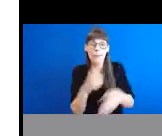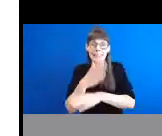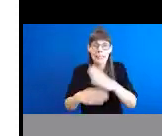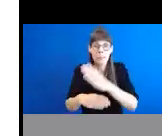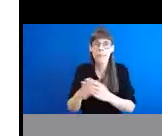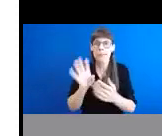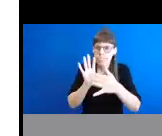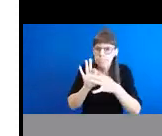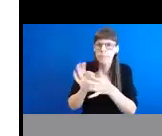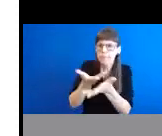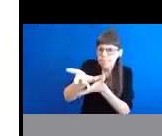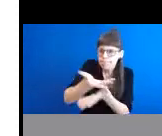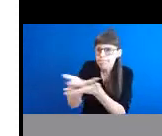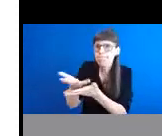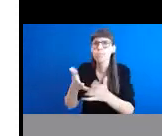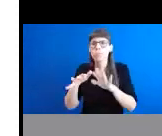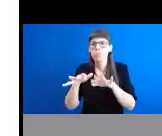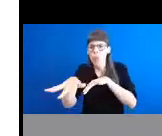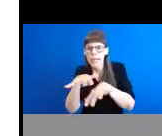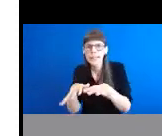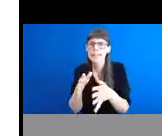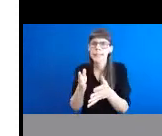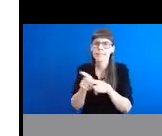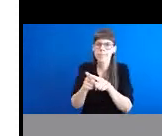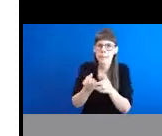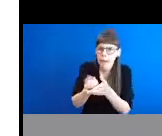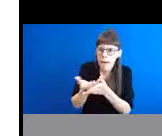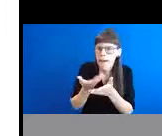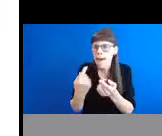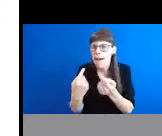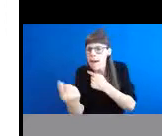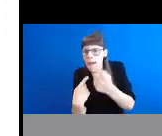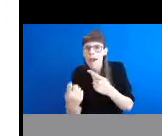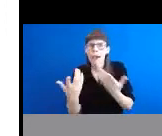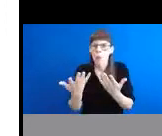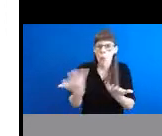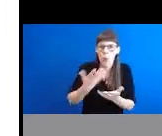Secondly, the document outlines how to consult persons with disabilities